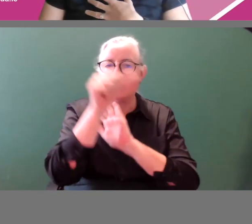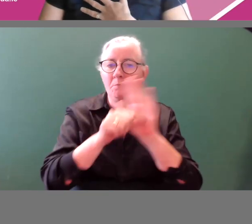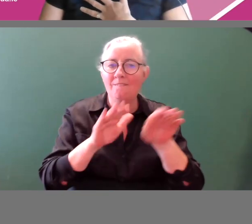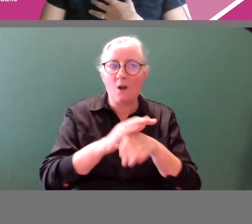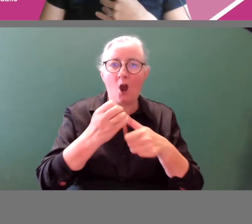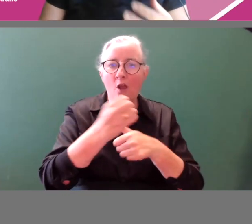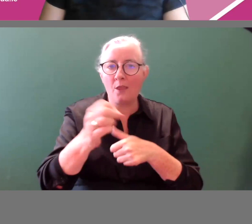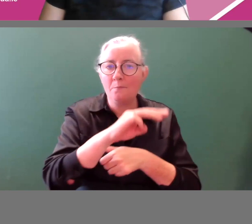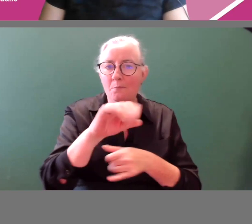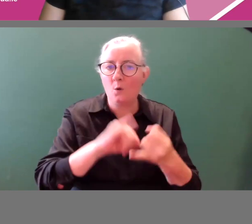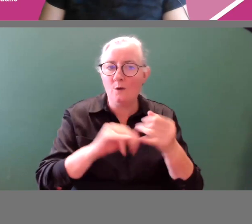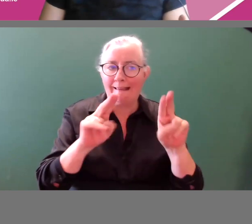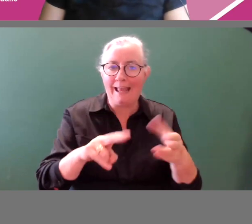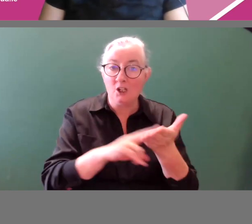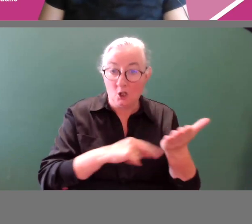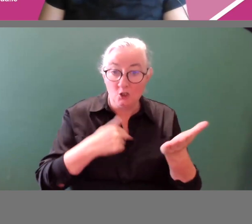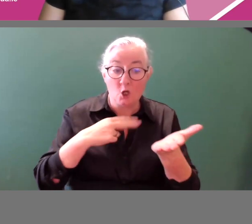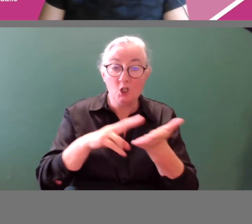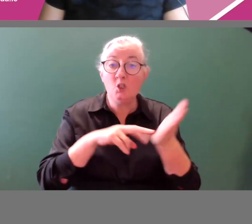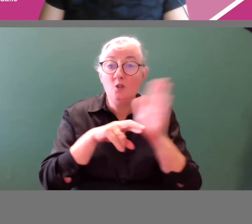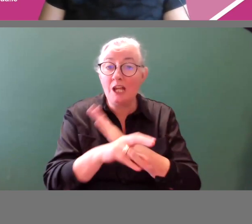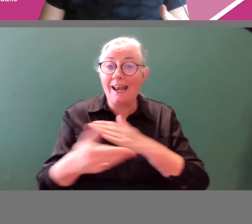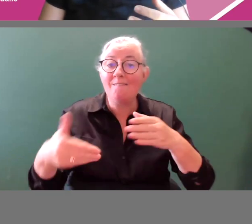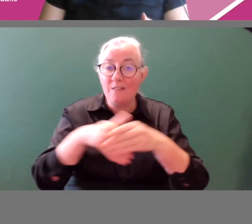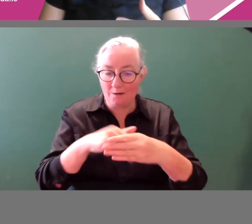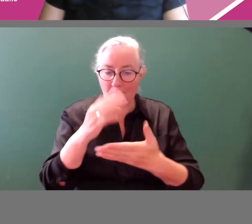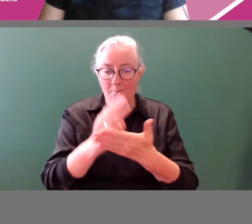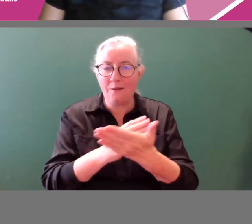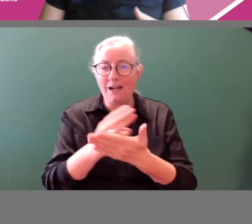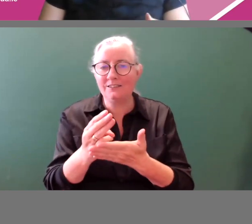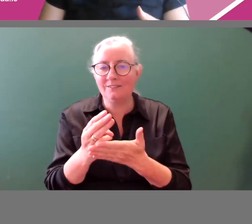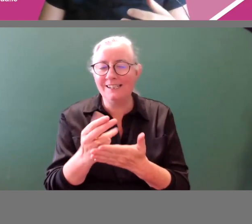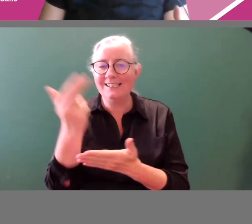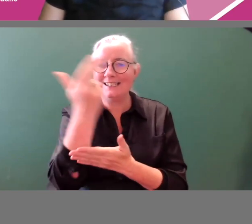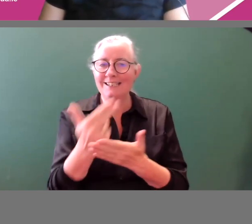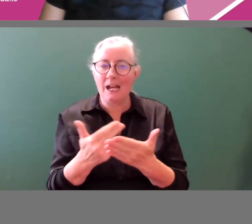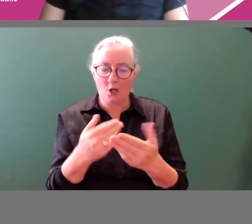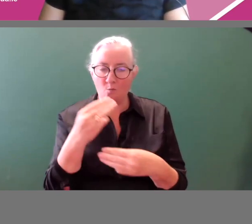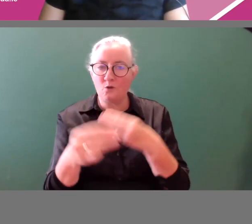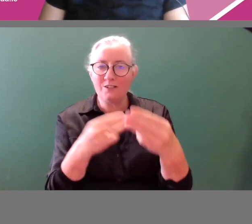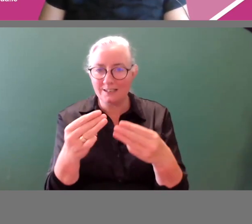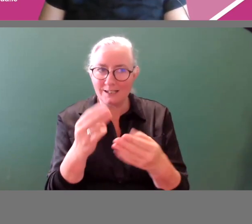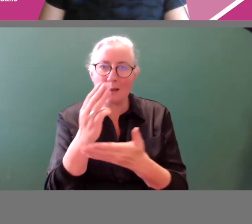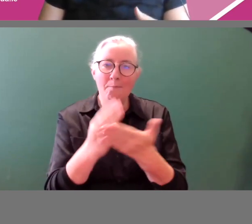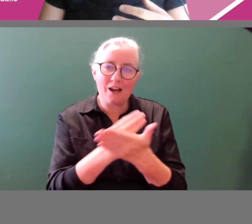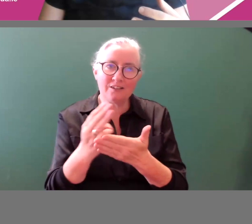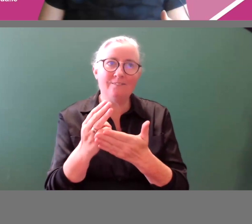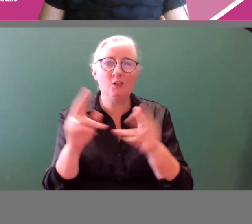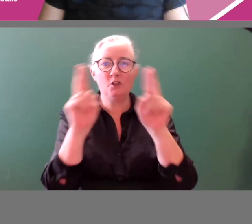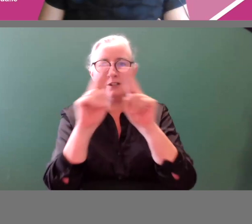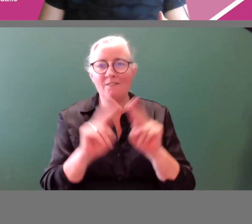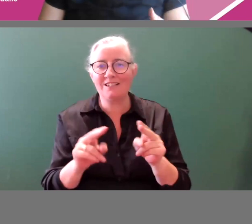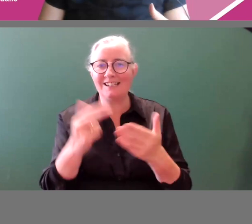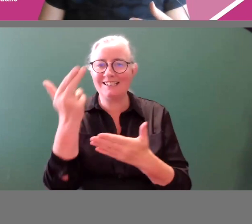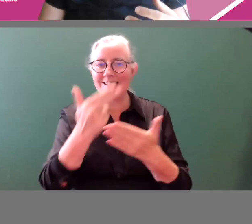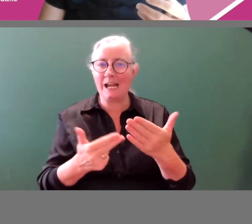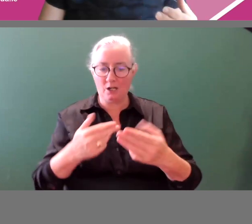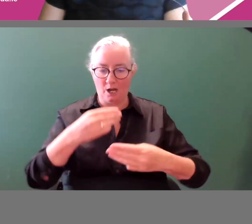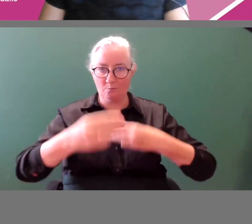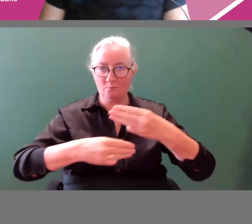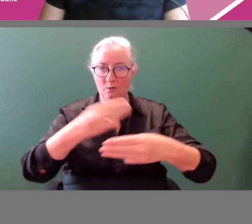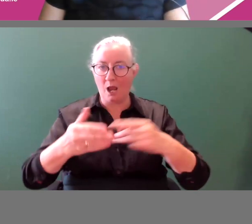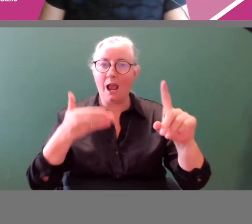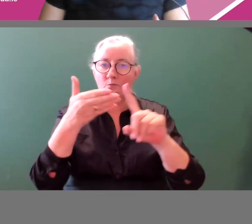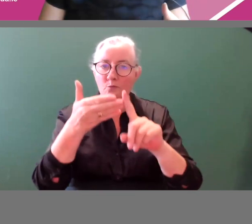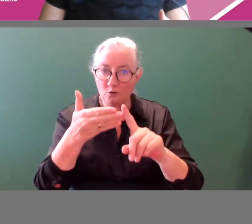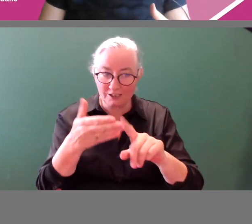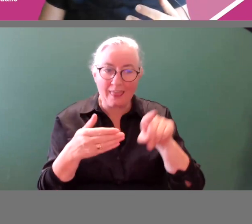promote the user involvement as a key part of this process and this slide is illustrating how you